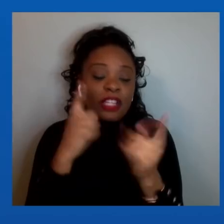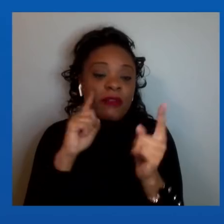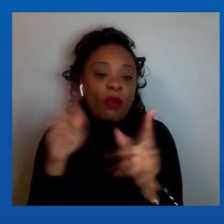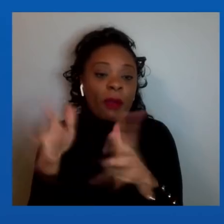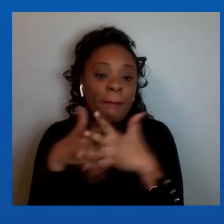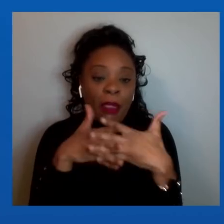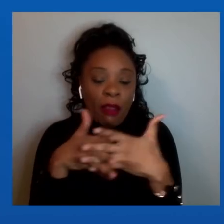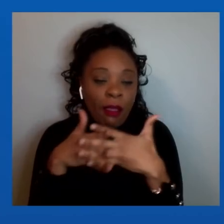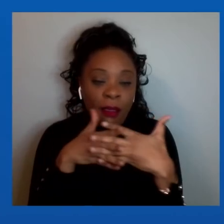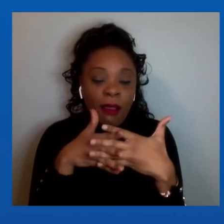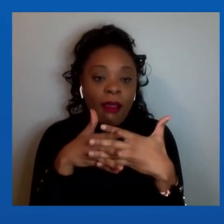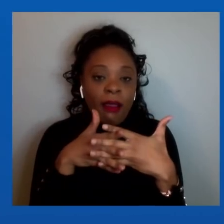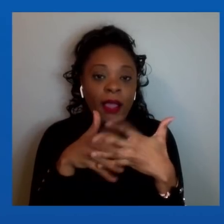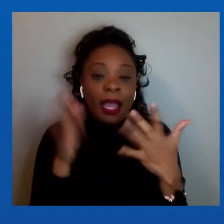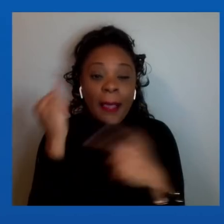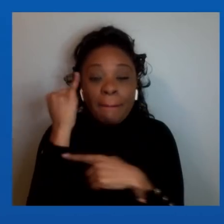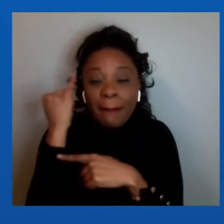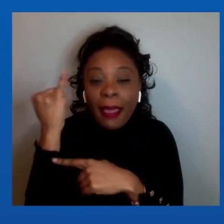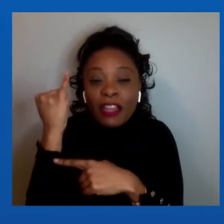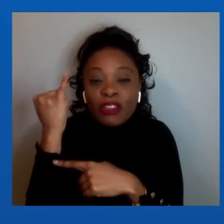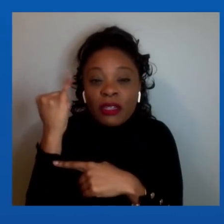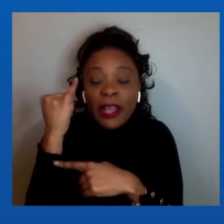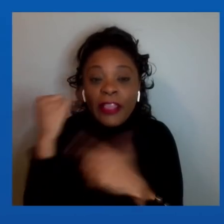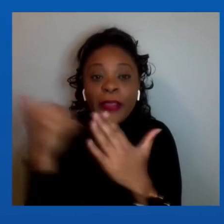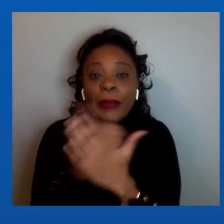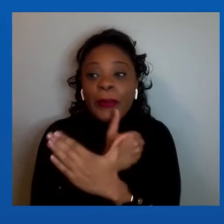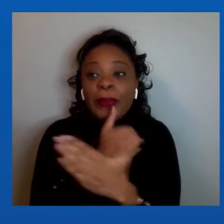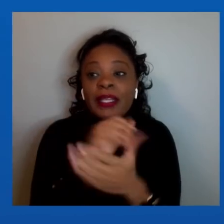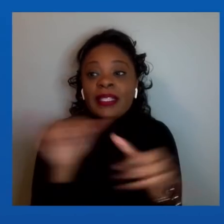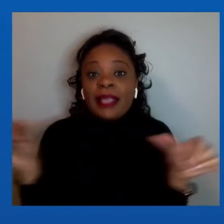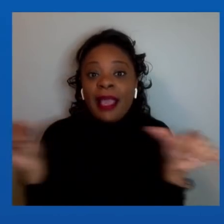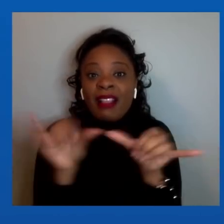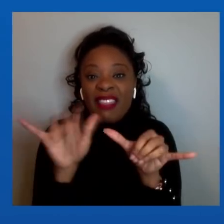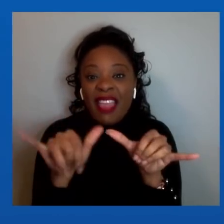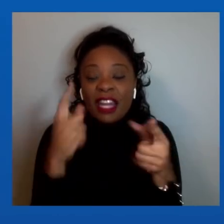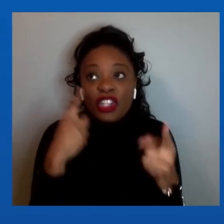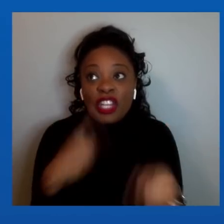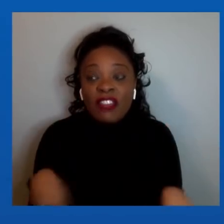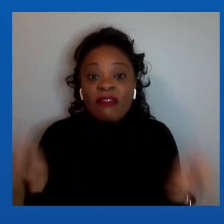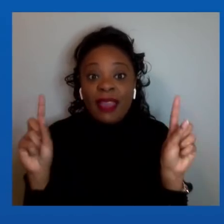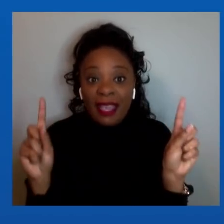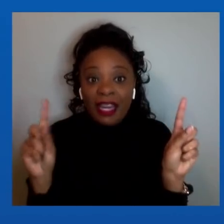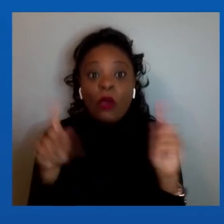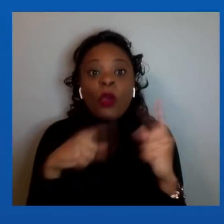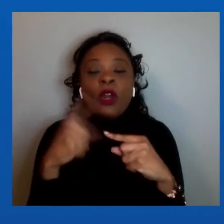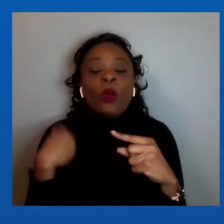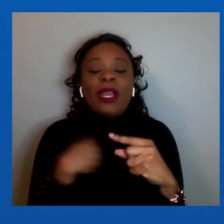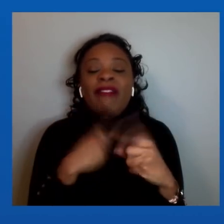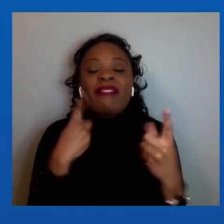Imagine the new scale of that achievement, though, when we finally get these benefits